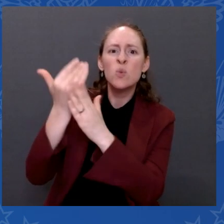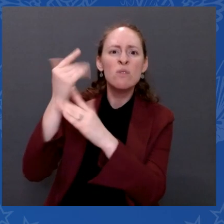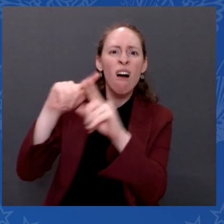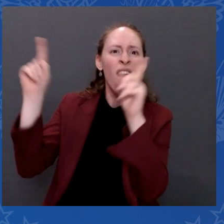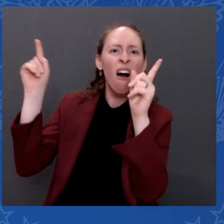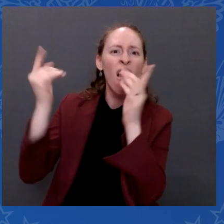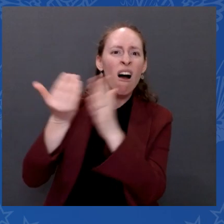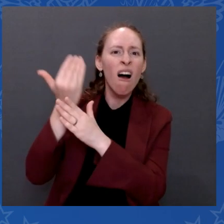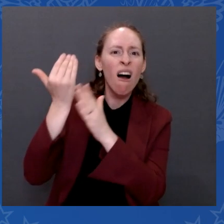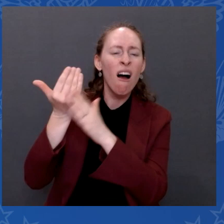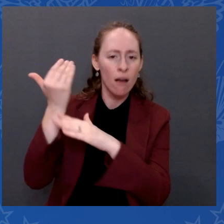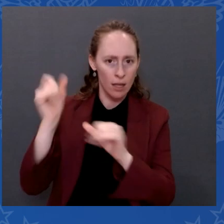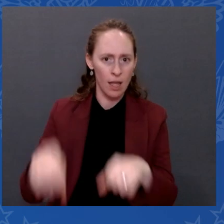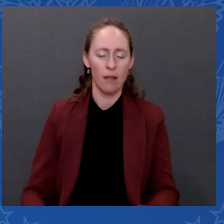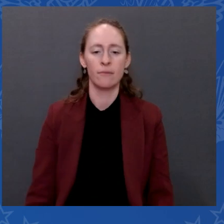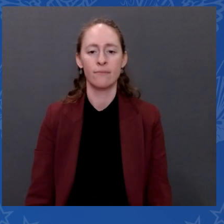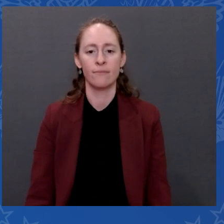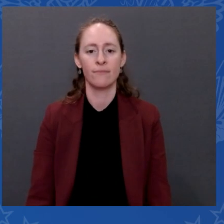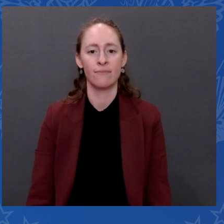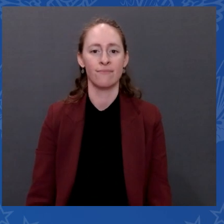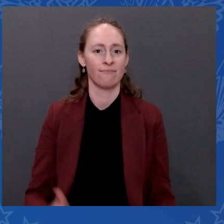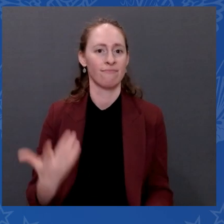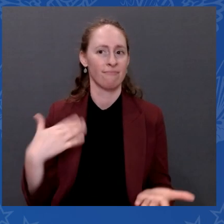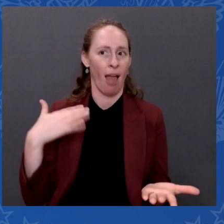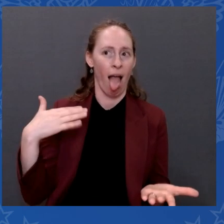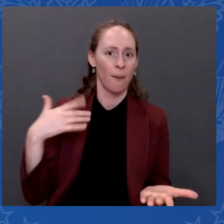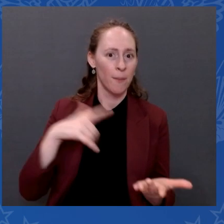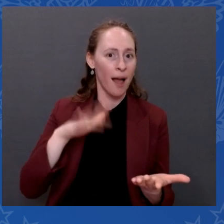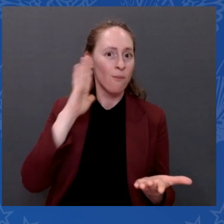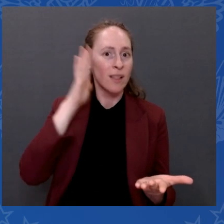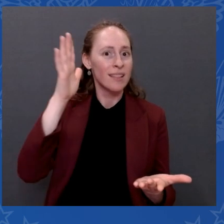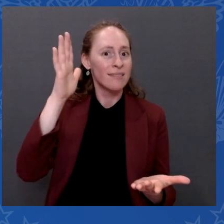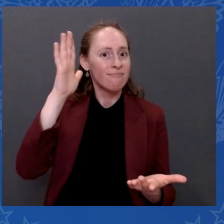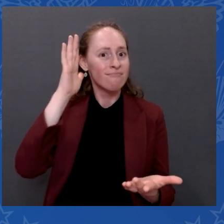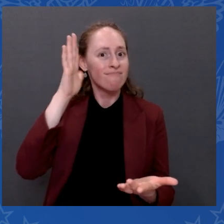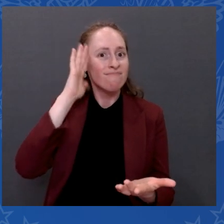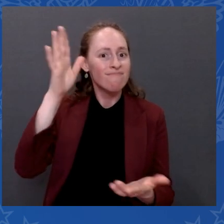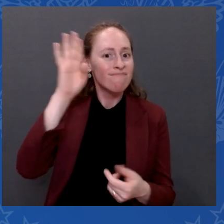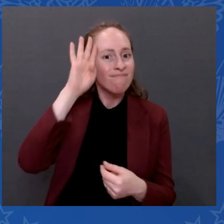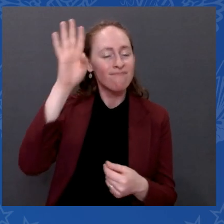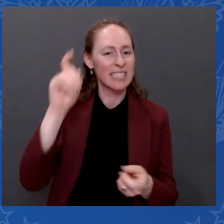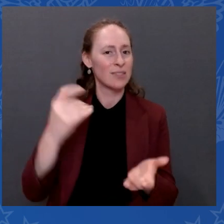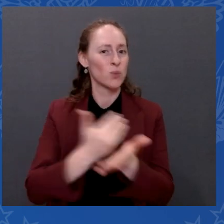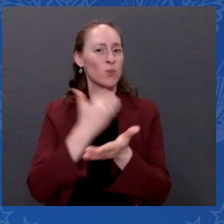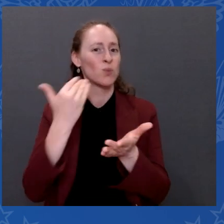Unfortunately, we're not producing enough of them. Taiwan produces 90 percent of the leading-edge chips;